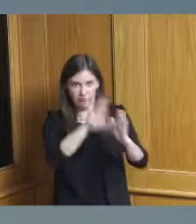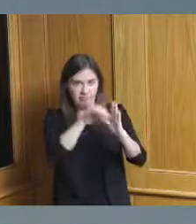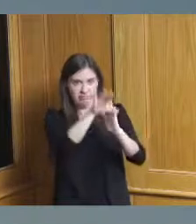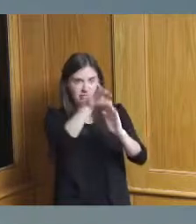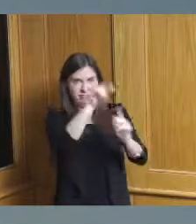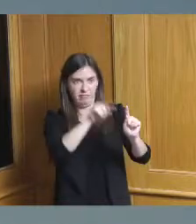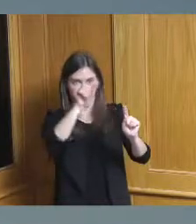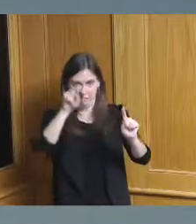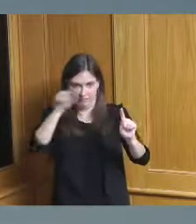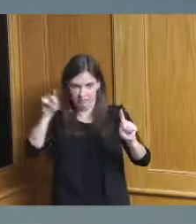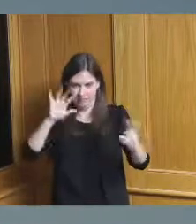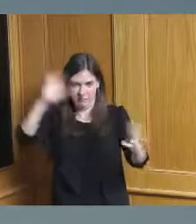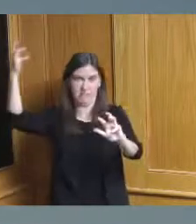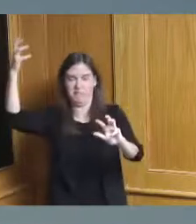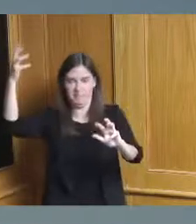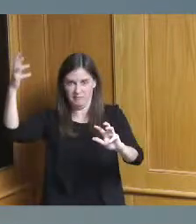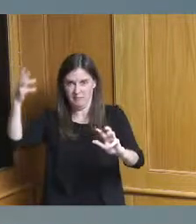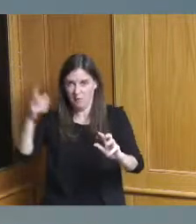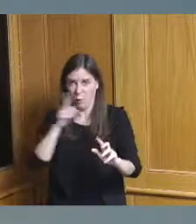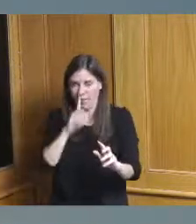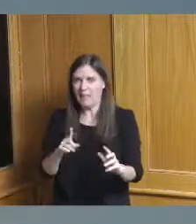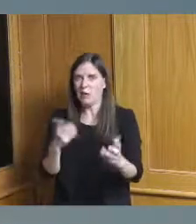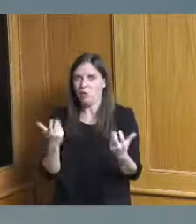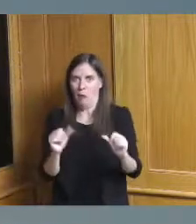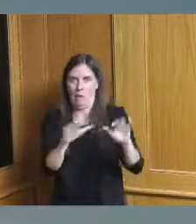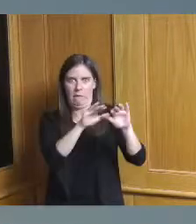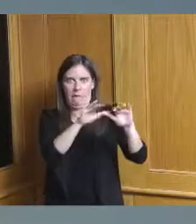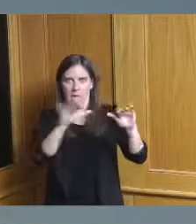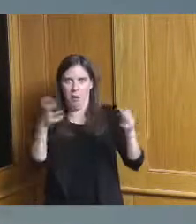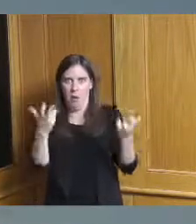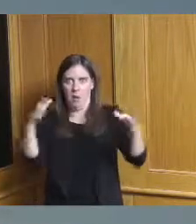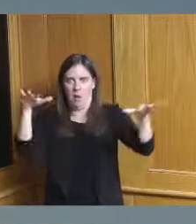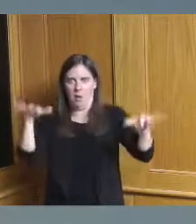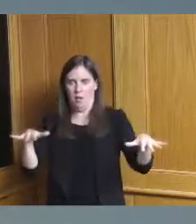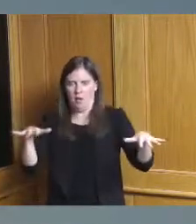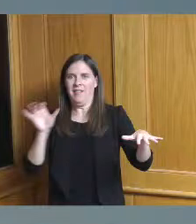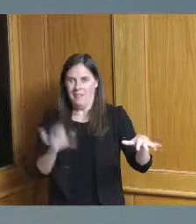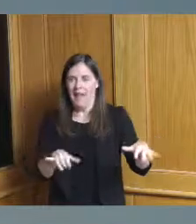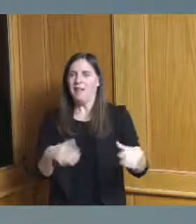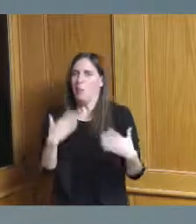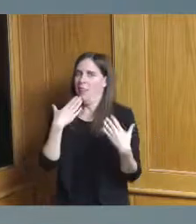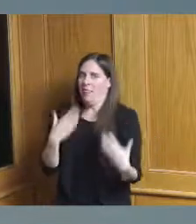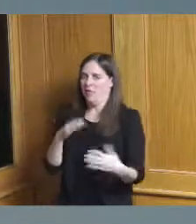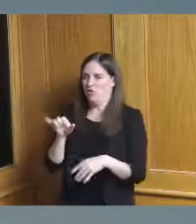and we were looking at a pretty unsettled environment so I thank john for settling that